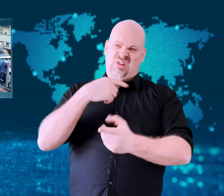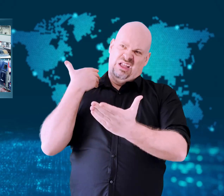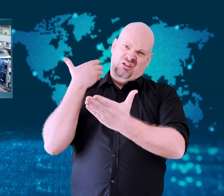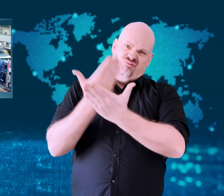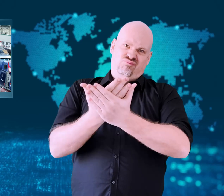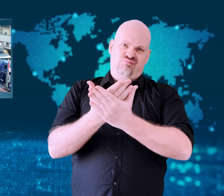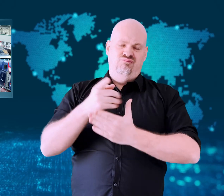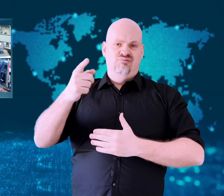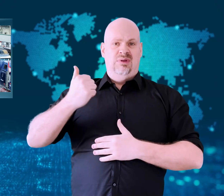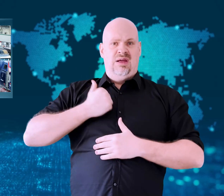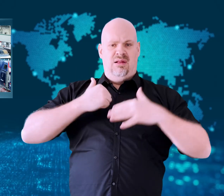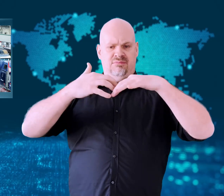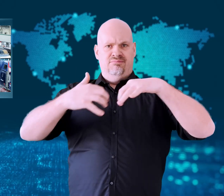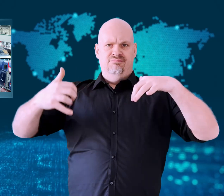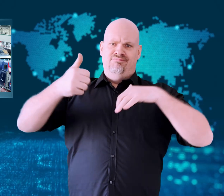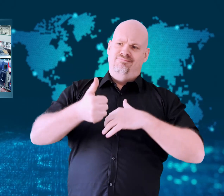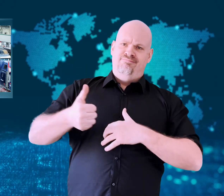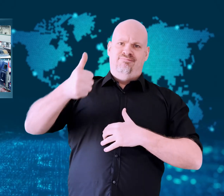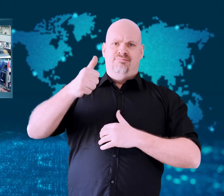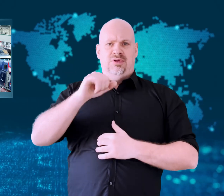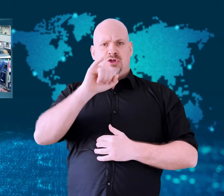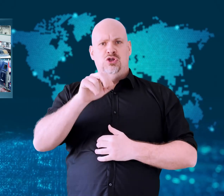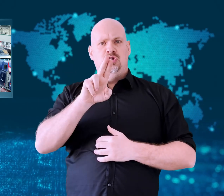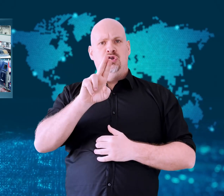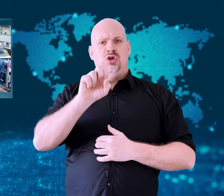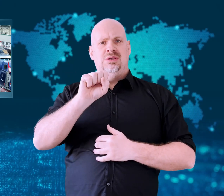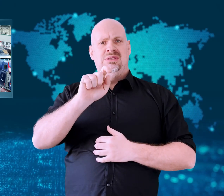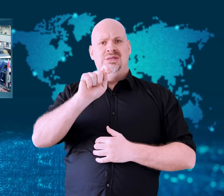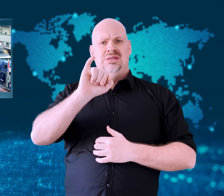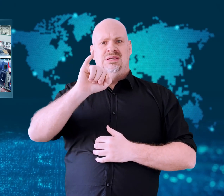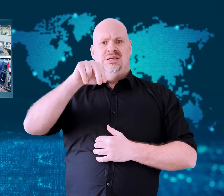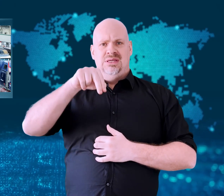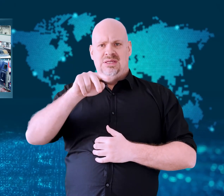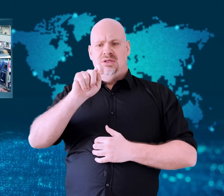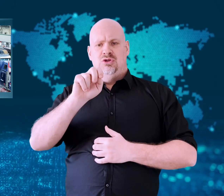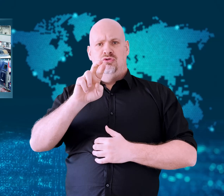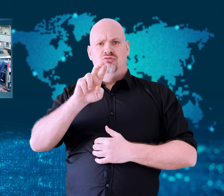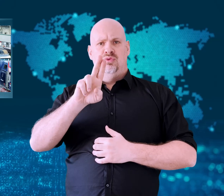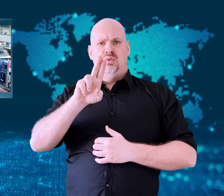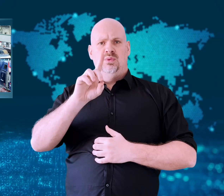Justin Trudeau, to step down.